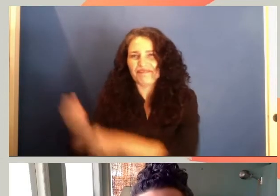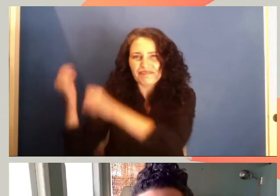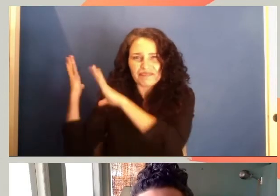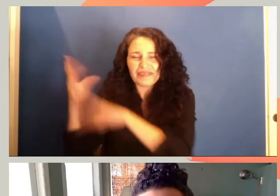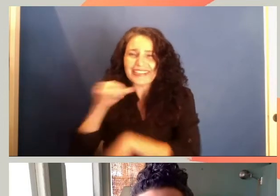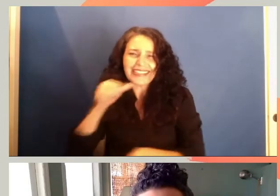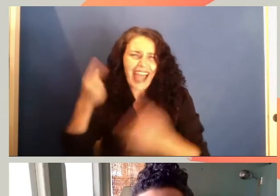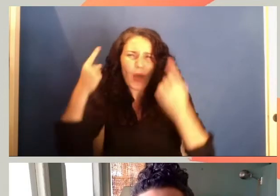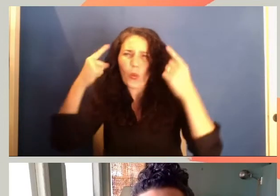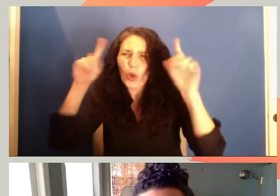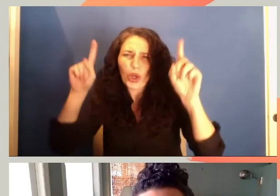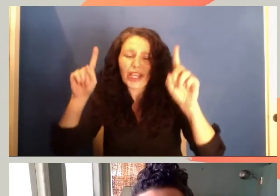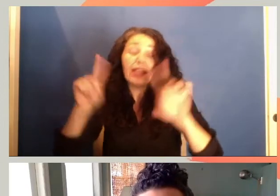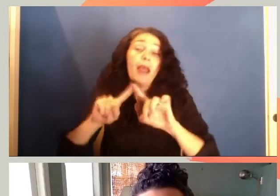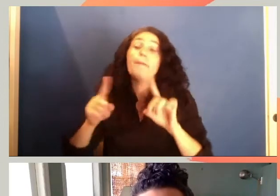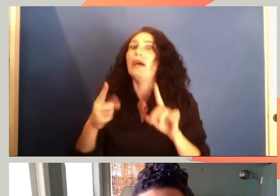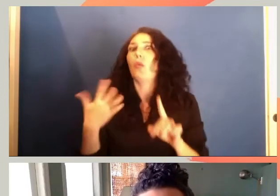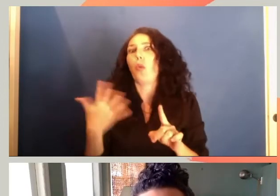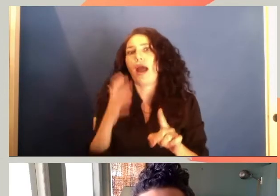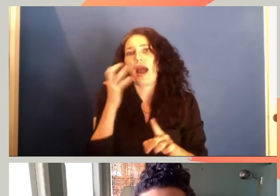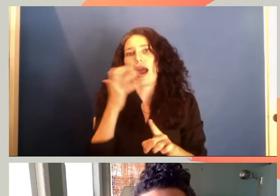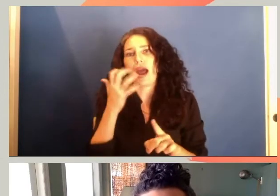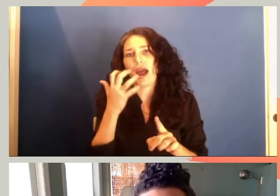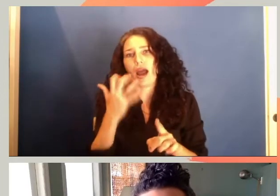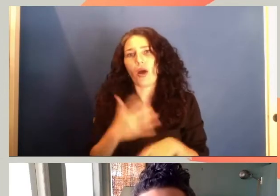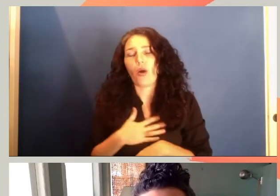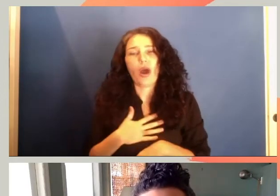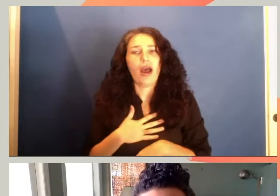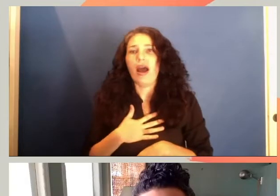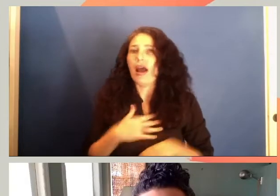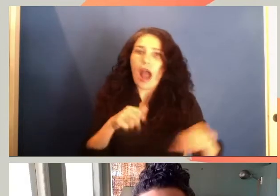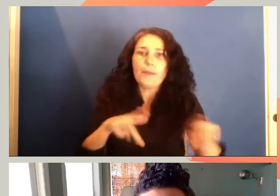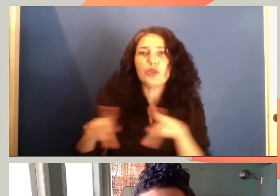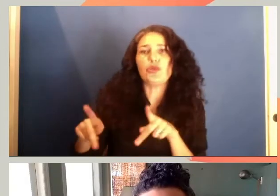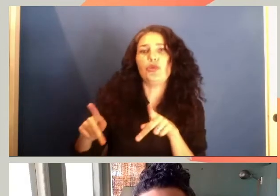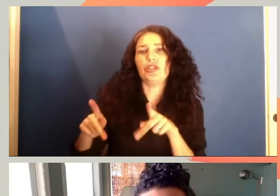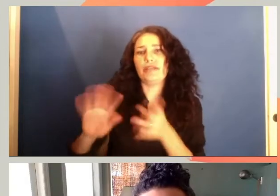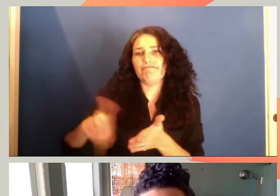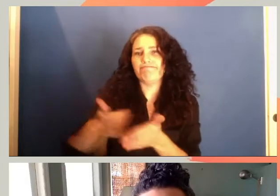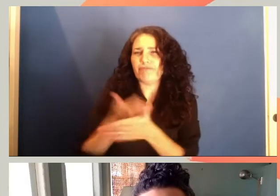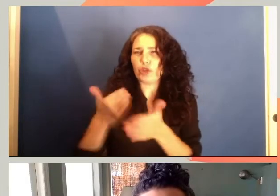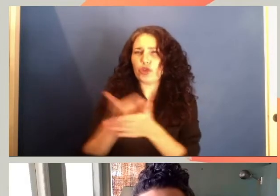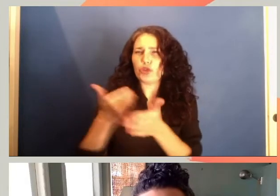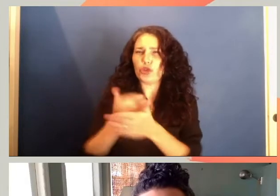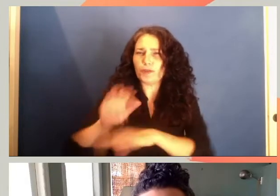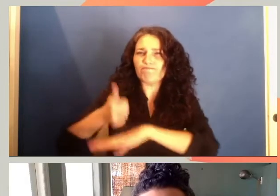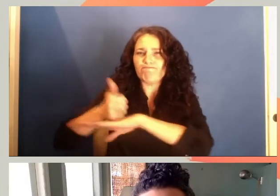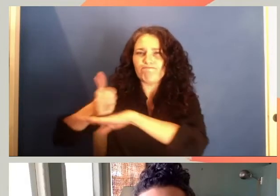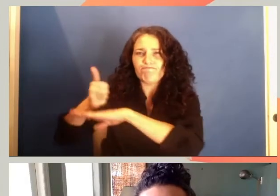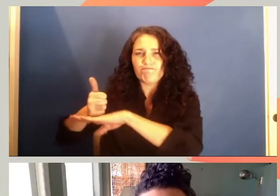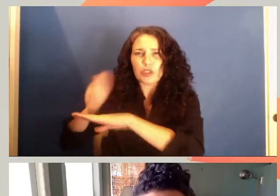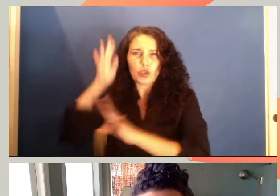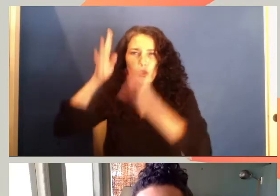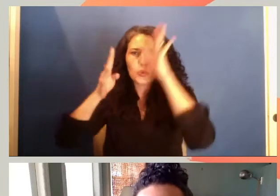But what an opportunity to create something new. And it has to start individually. I mean, there's the collective piece,